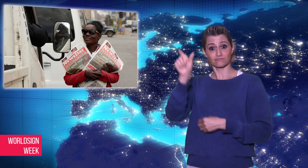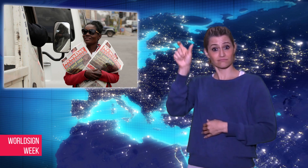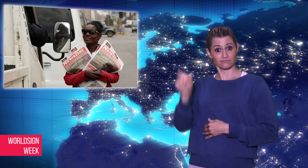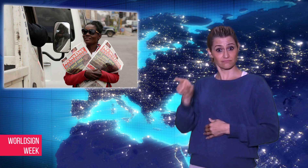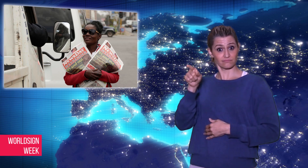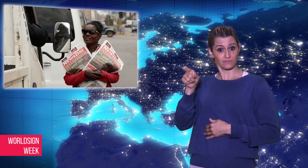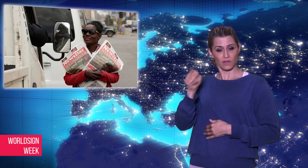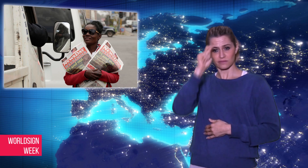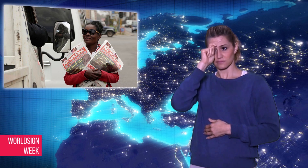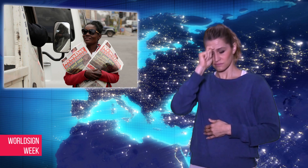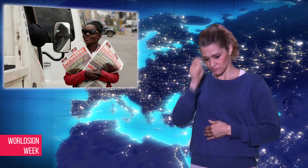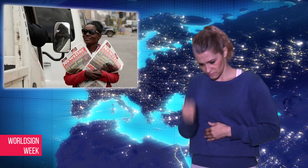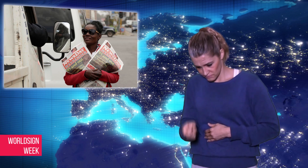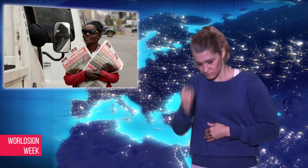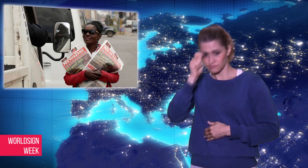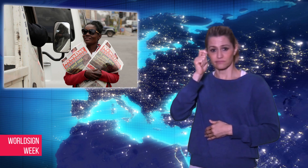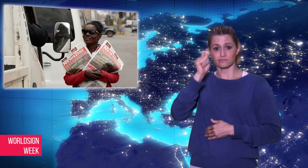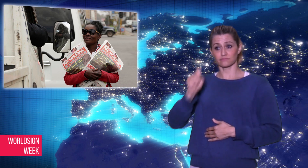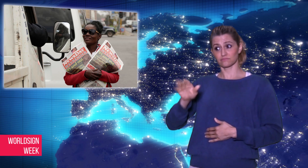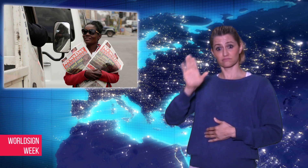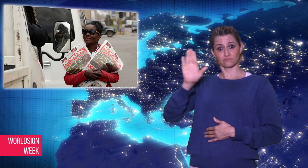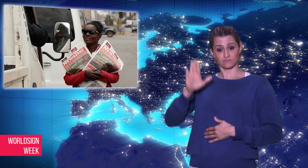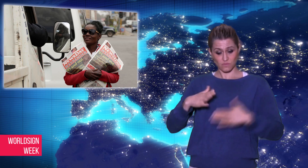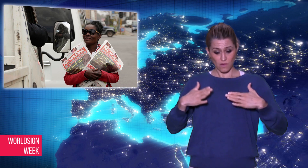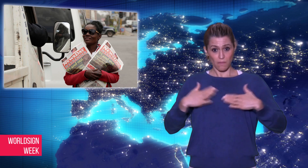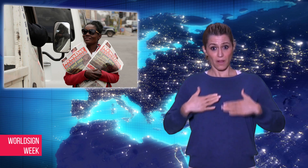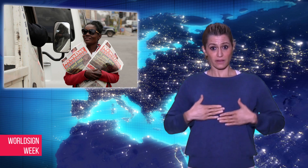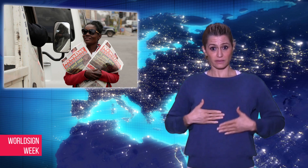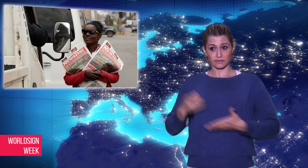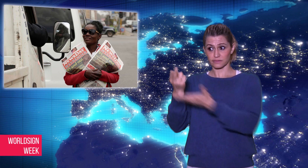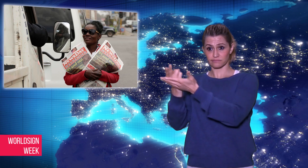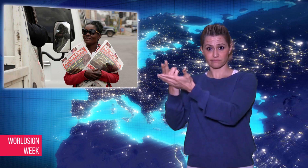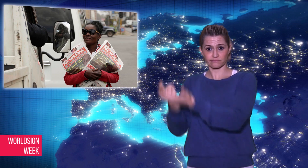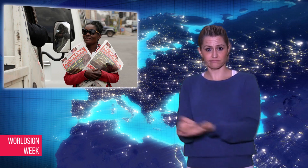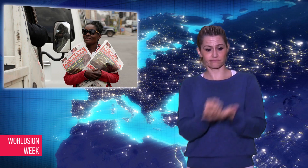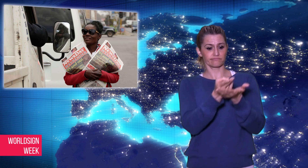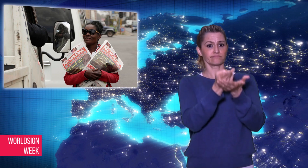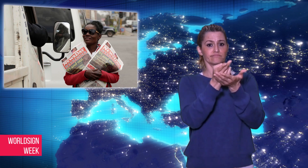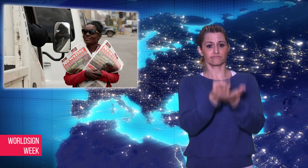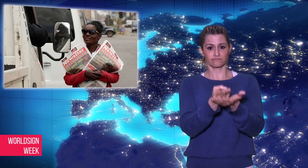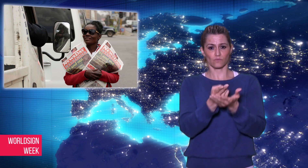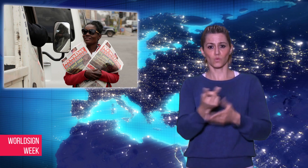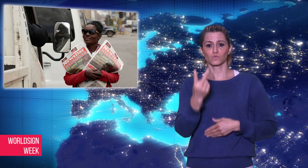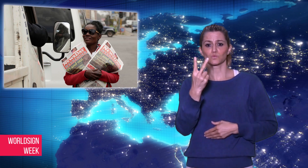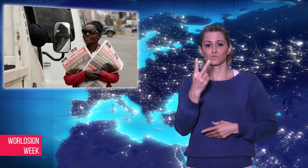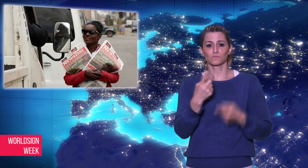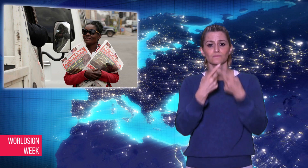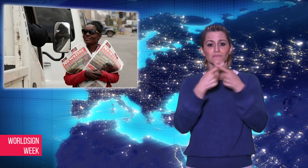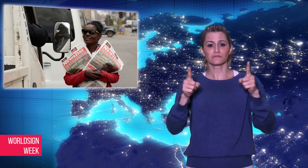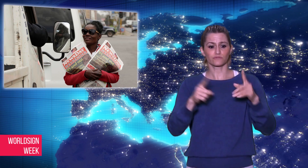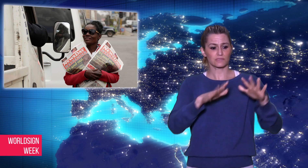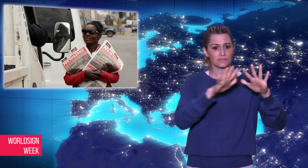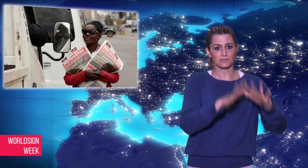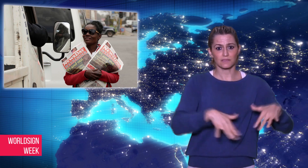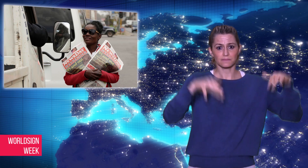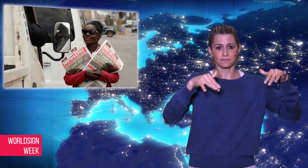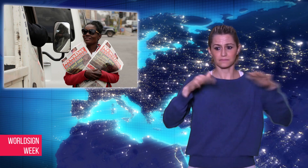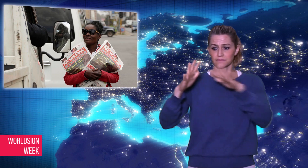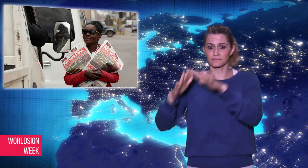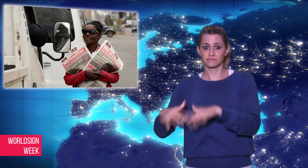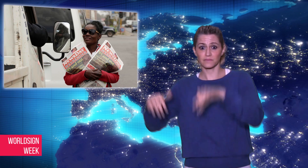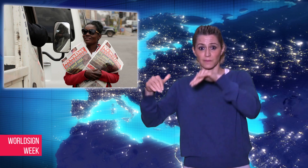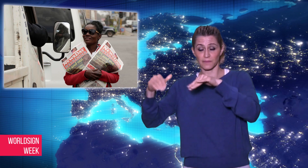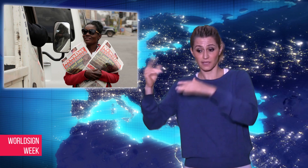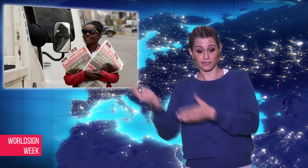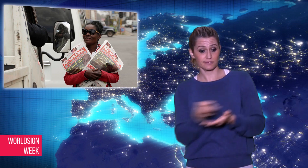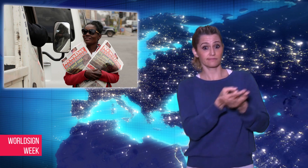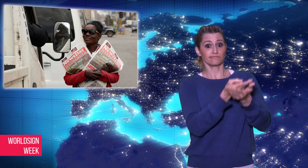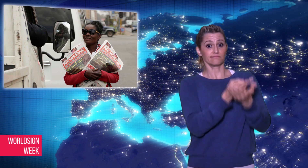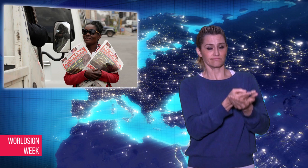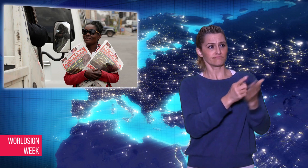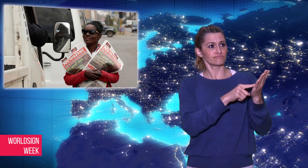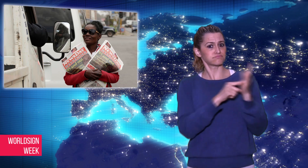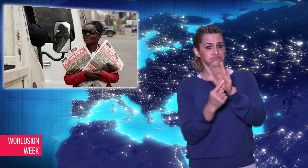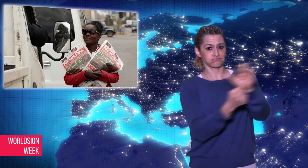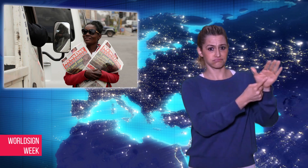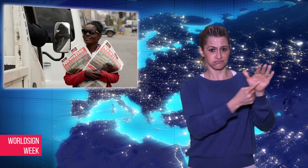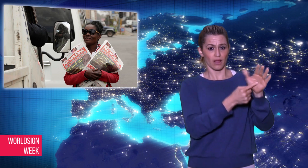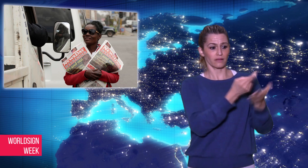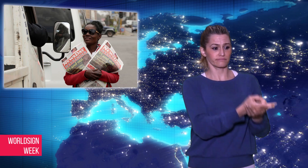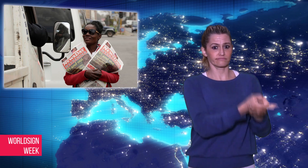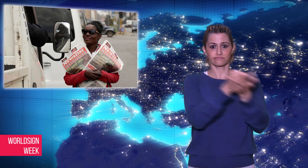In his honor, his body will be on display at two